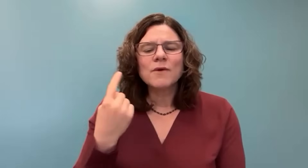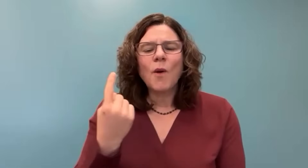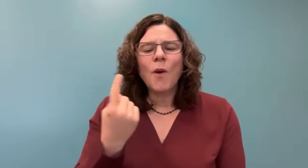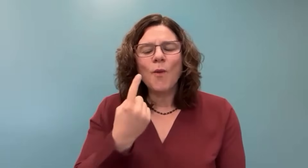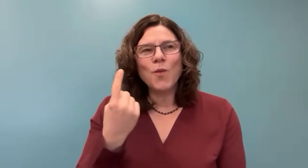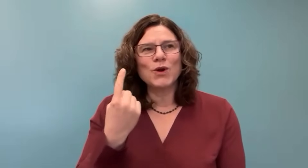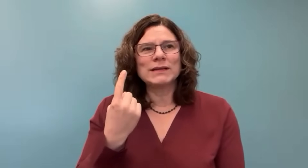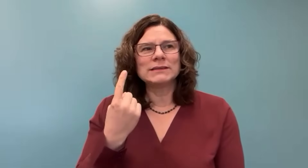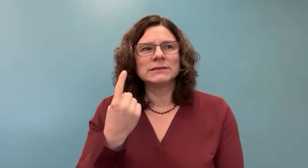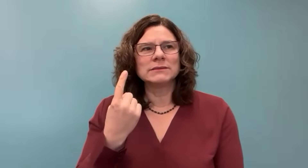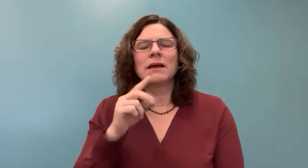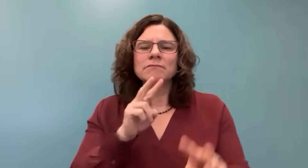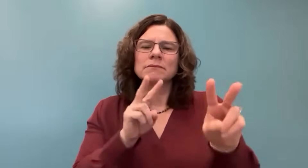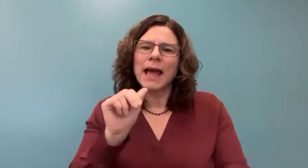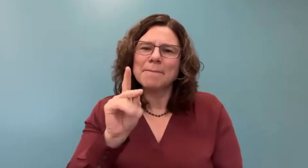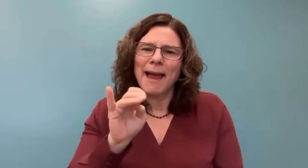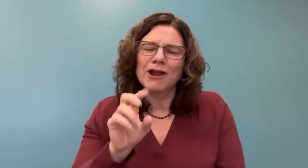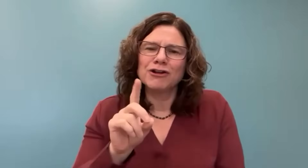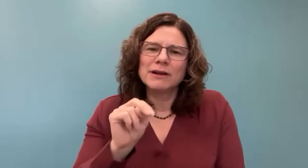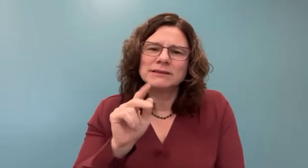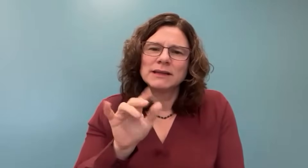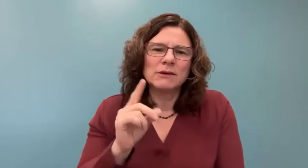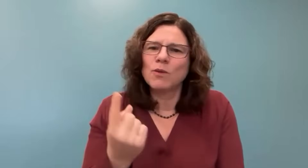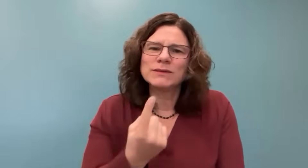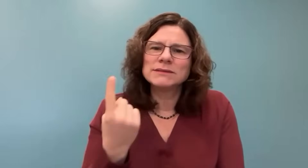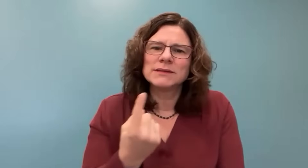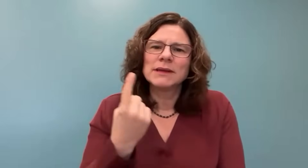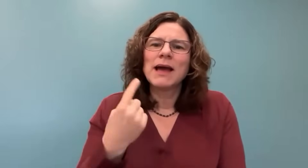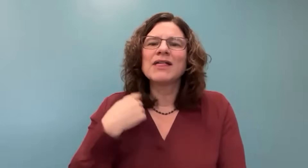I’ve always admired NTID.